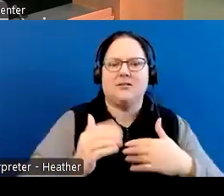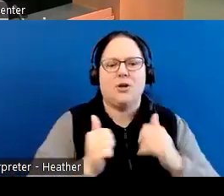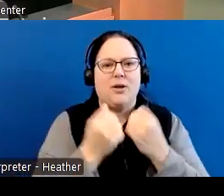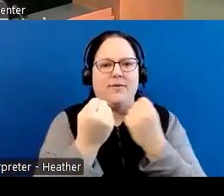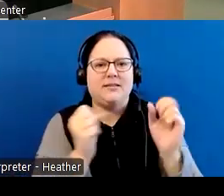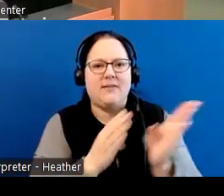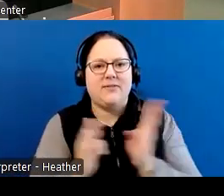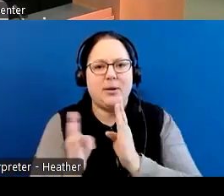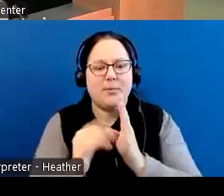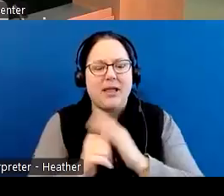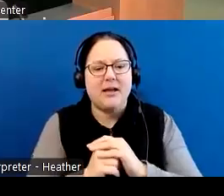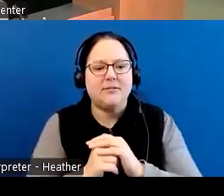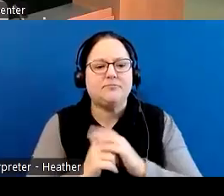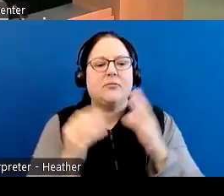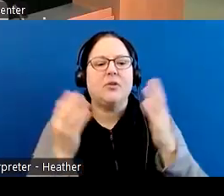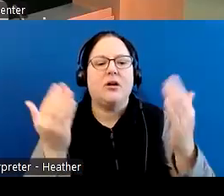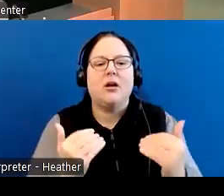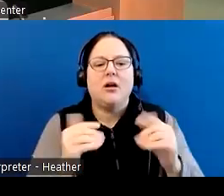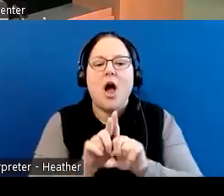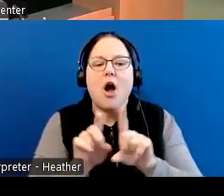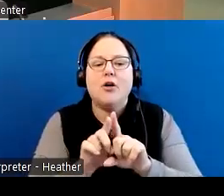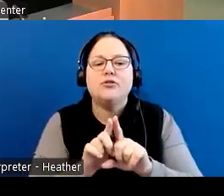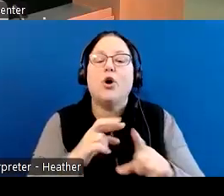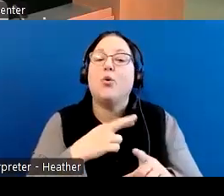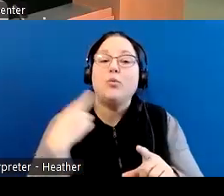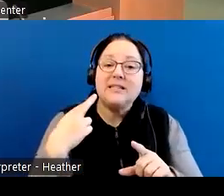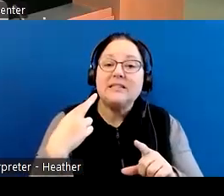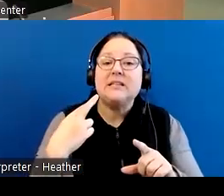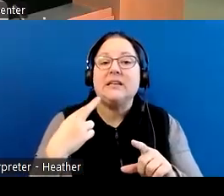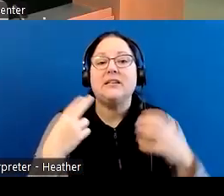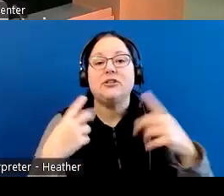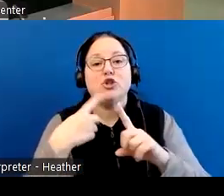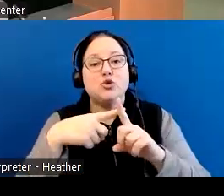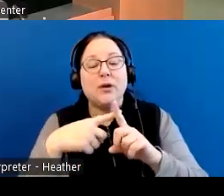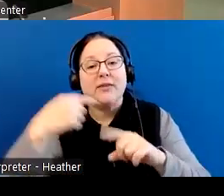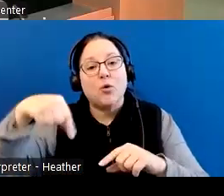the further development of the um risky strength questionnaire which is kind of phase two um that